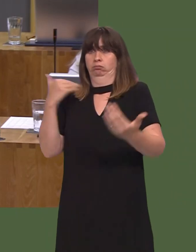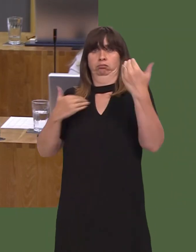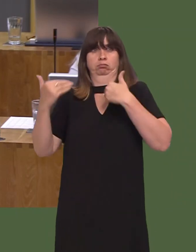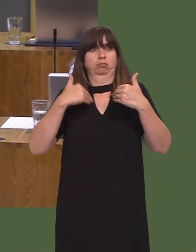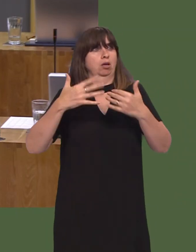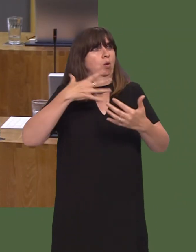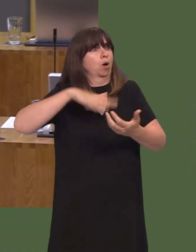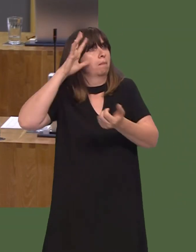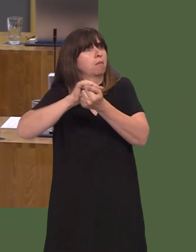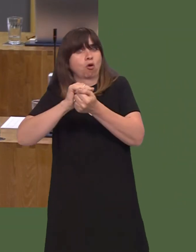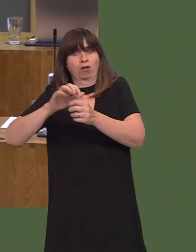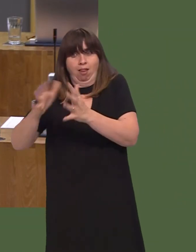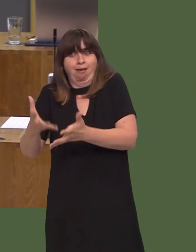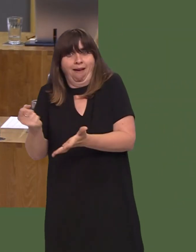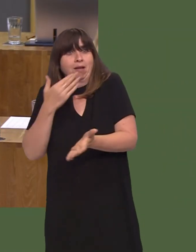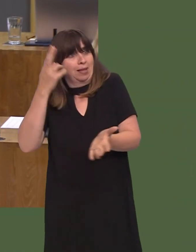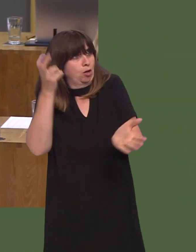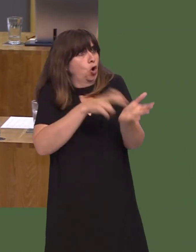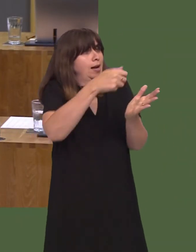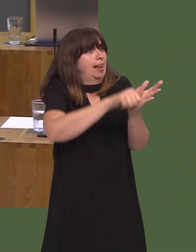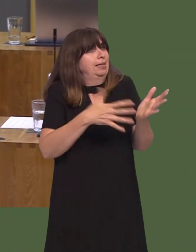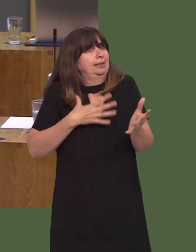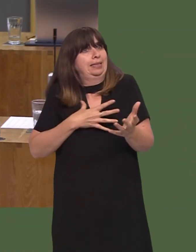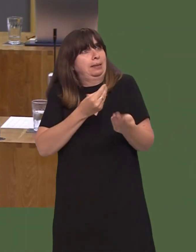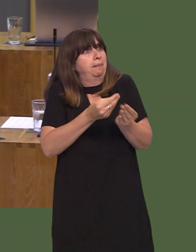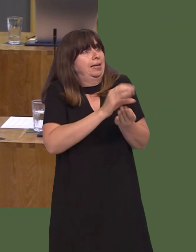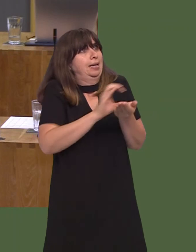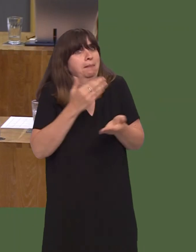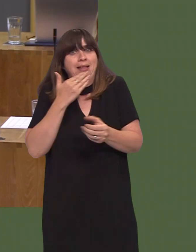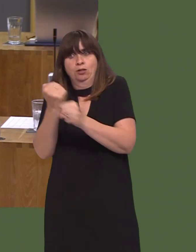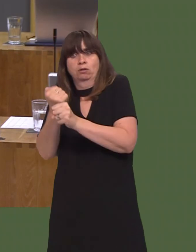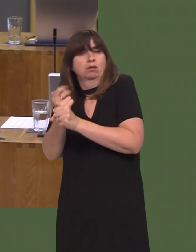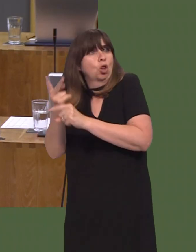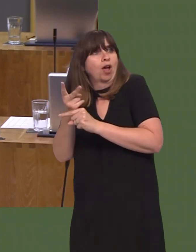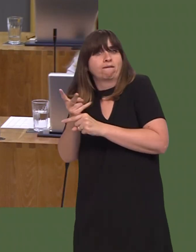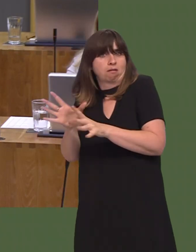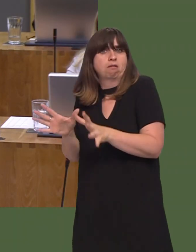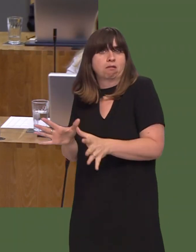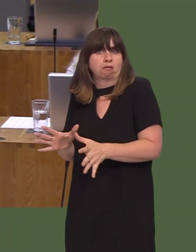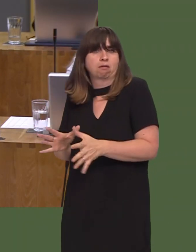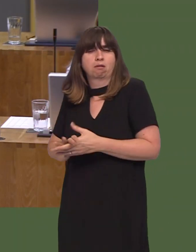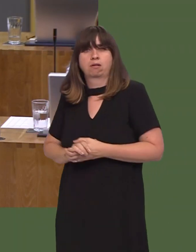First Minister in relation to the Circuit of Wales this afternoon. Y Llywydd / The Llywydd: I listened to the question clearly. There did not seem to be